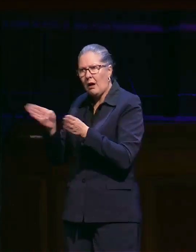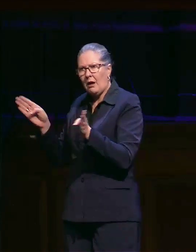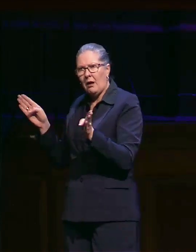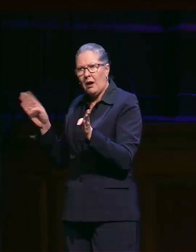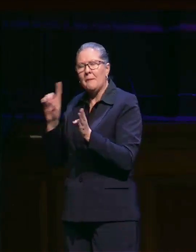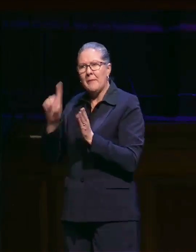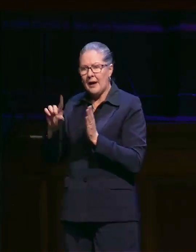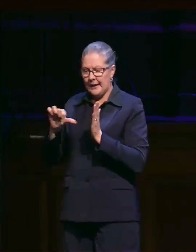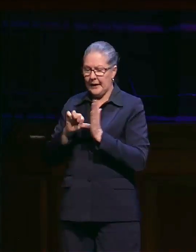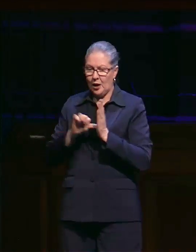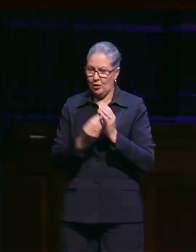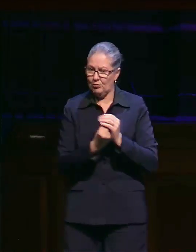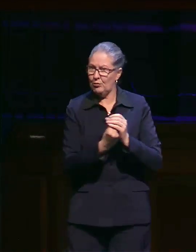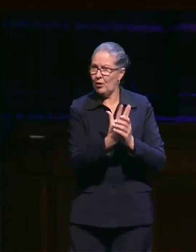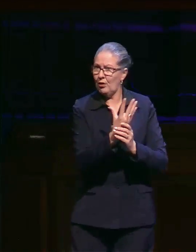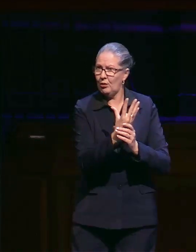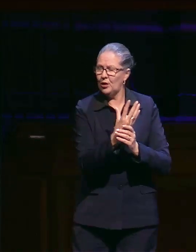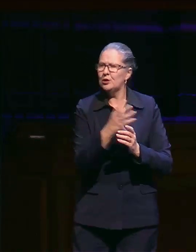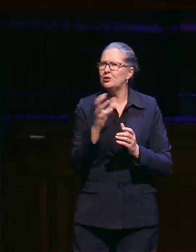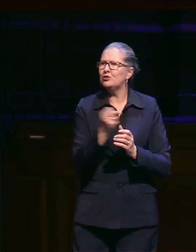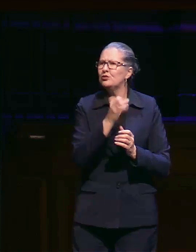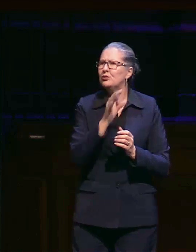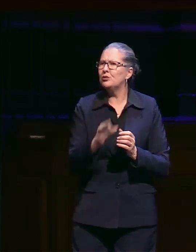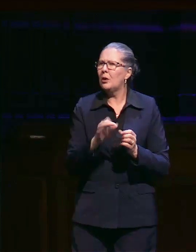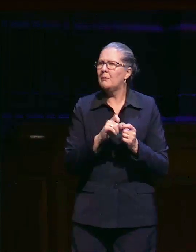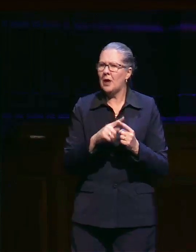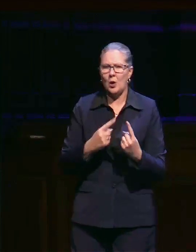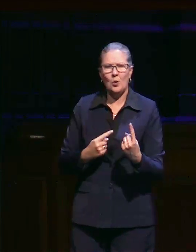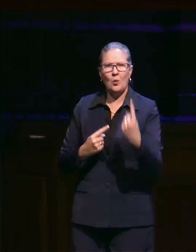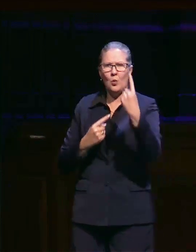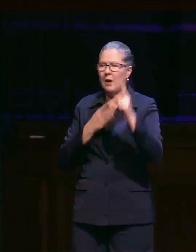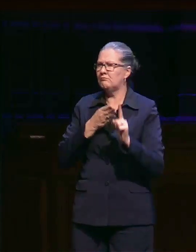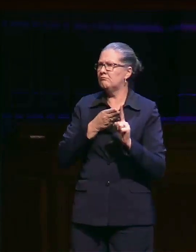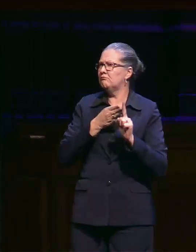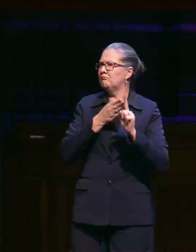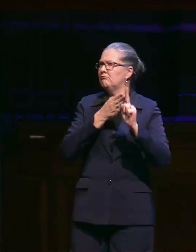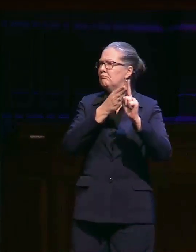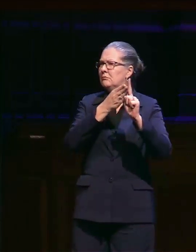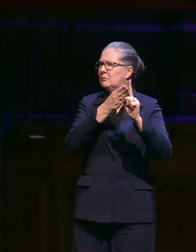cannot or at least should not be a means to an end in itself but rather the